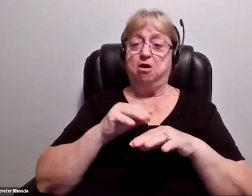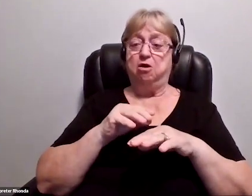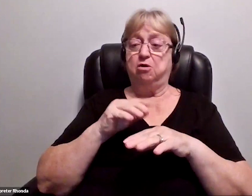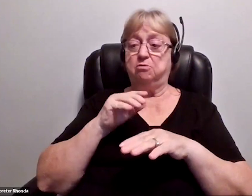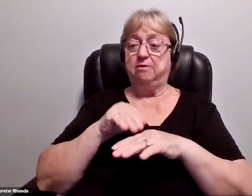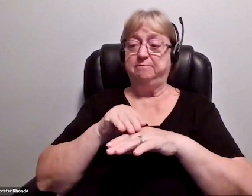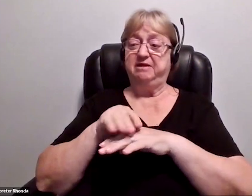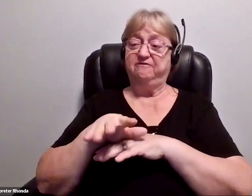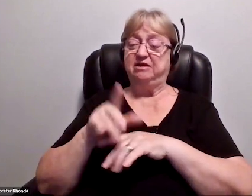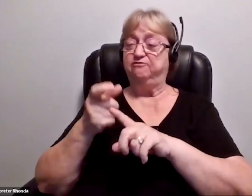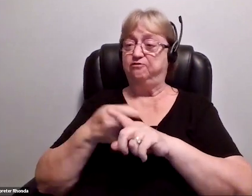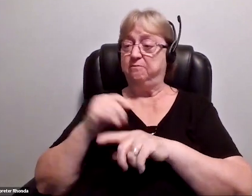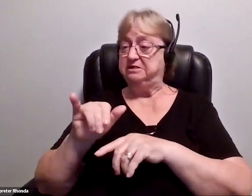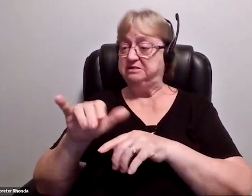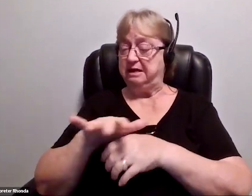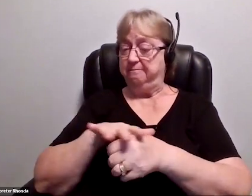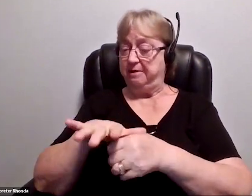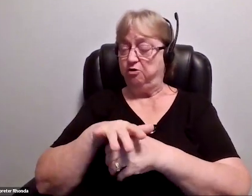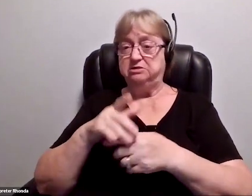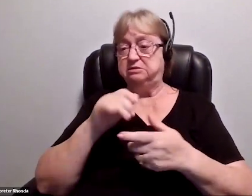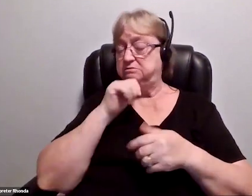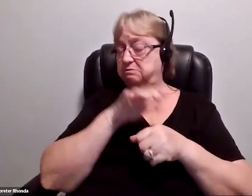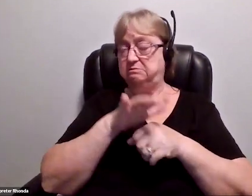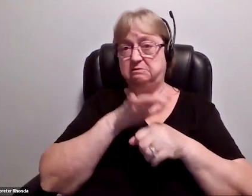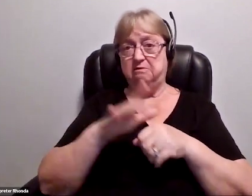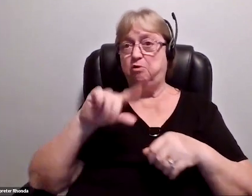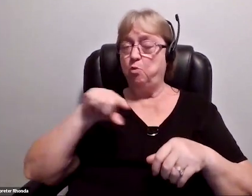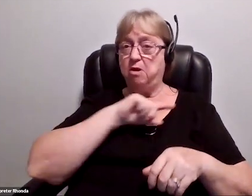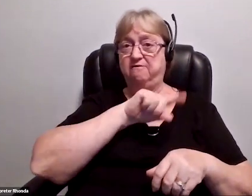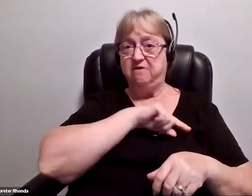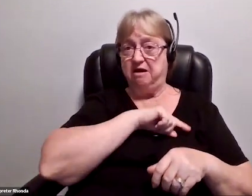due to the lack of qualified candidates which compromise the scientific